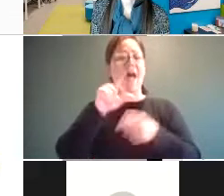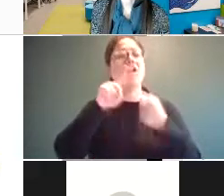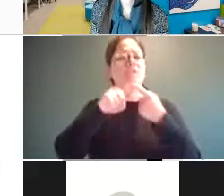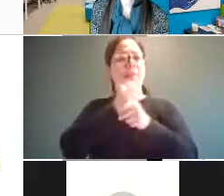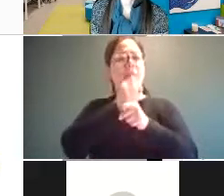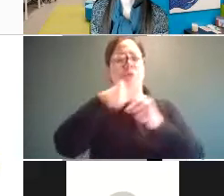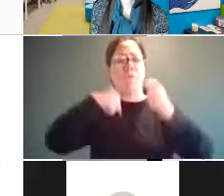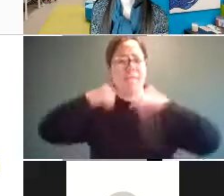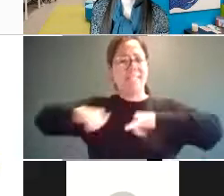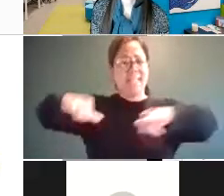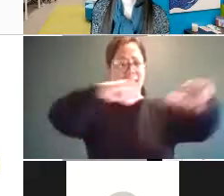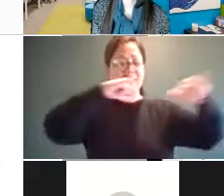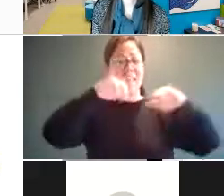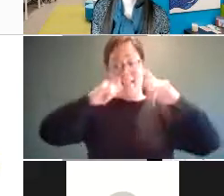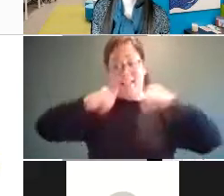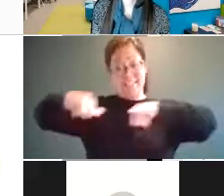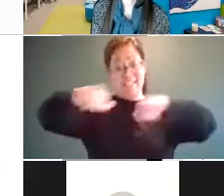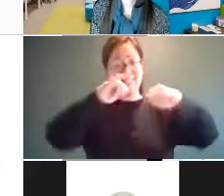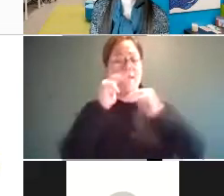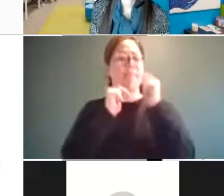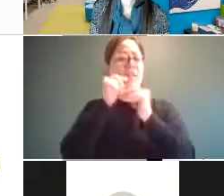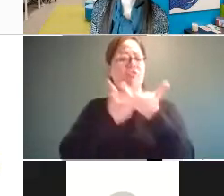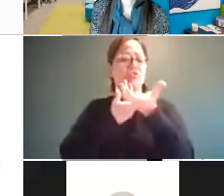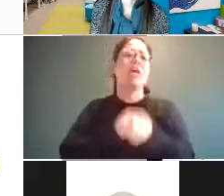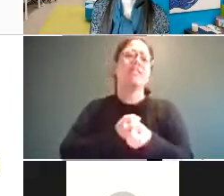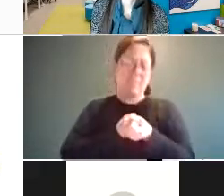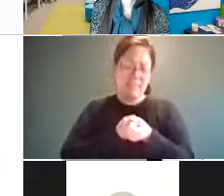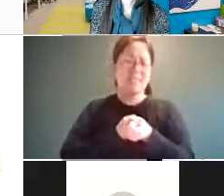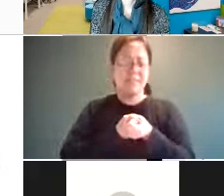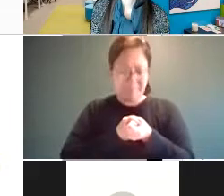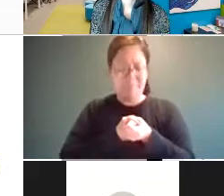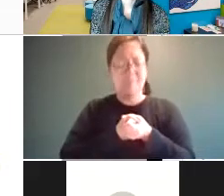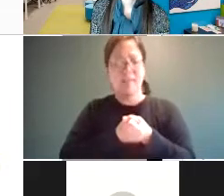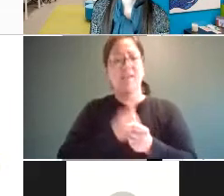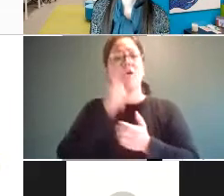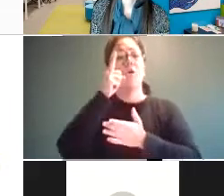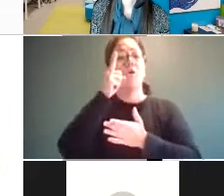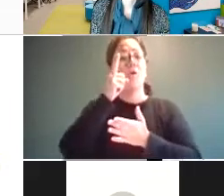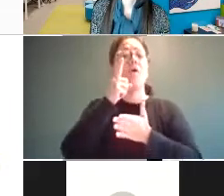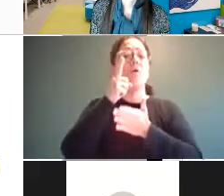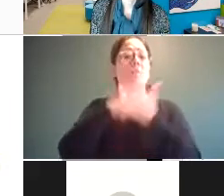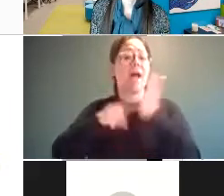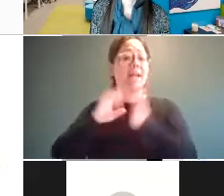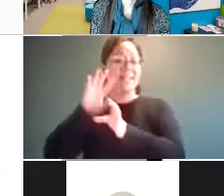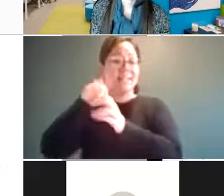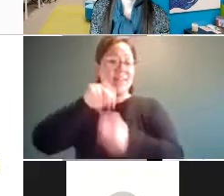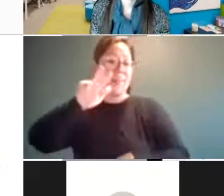which builds trust with our consumers. And the things that go into a brand style guide